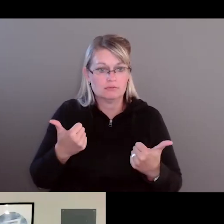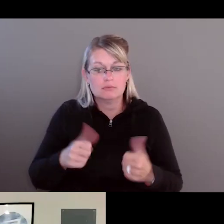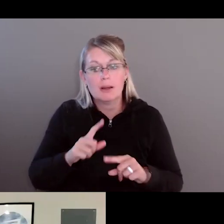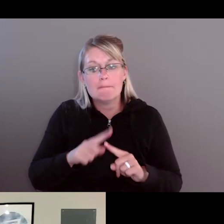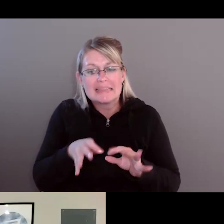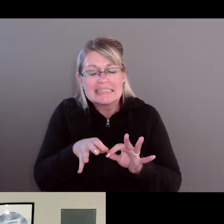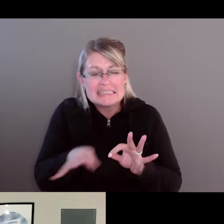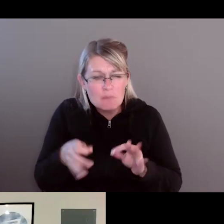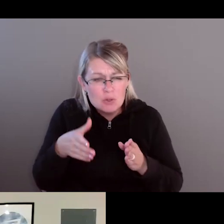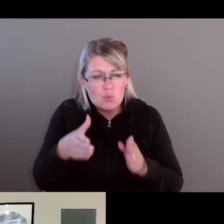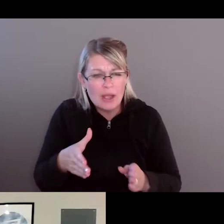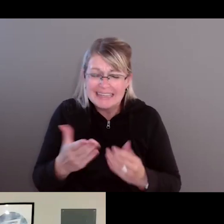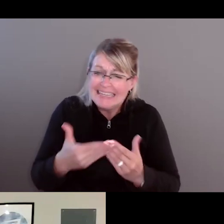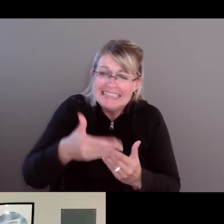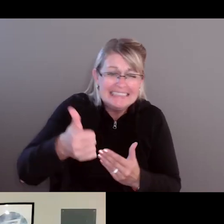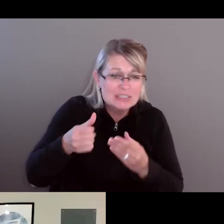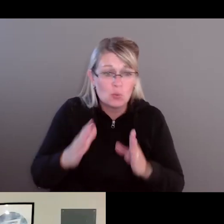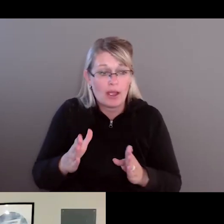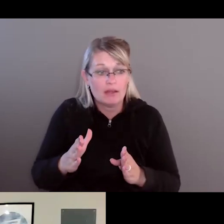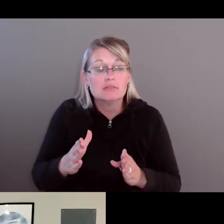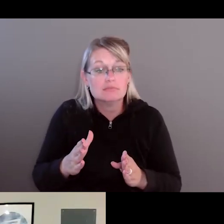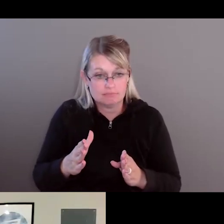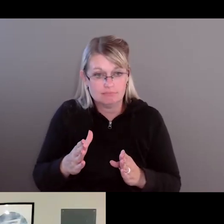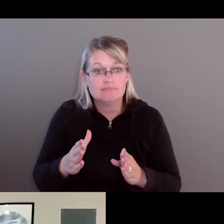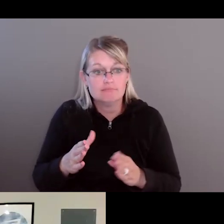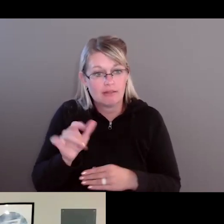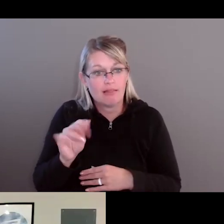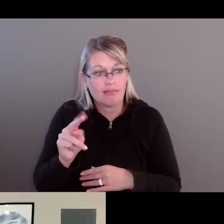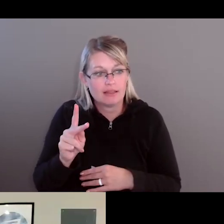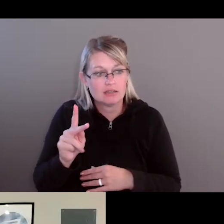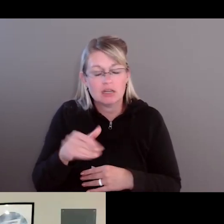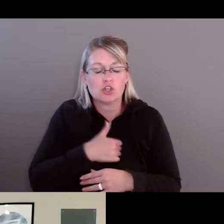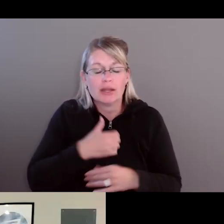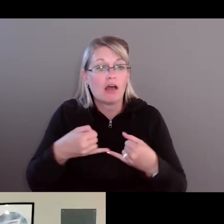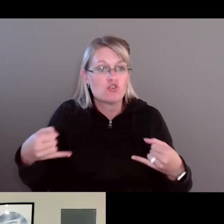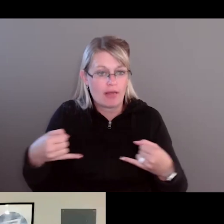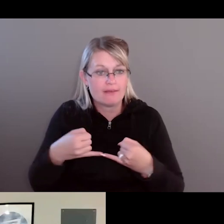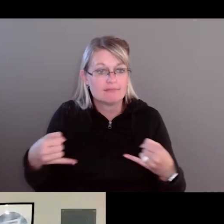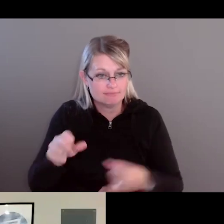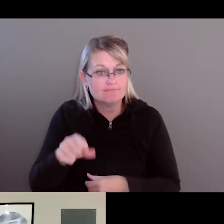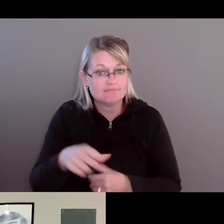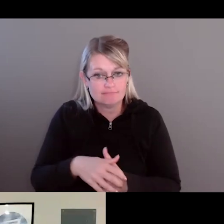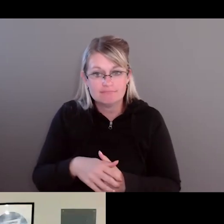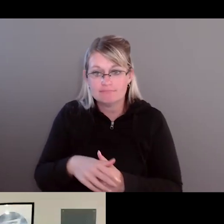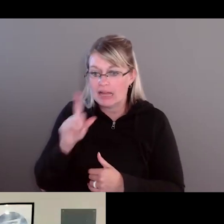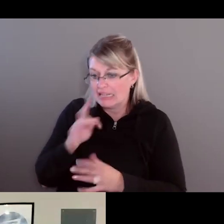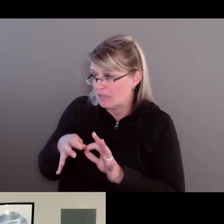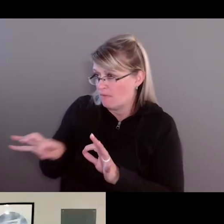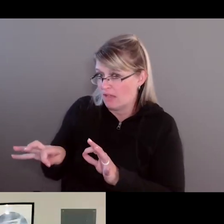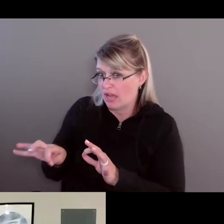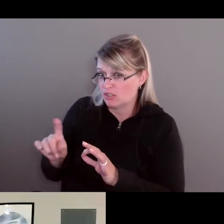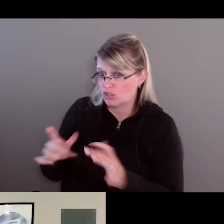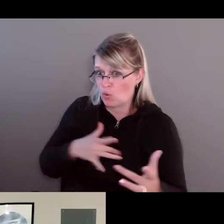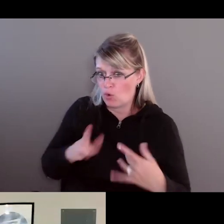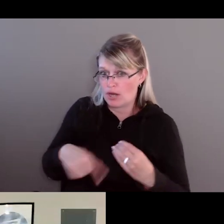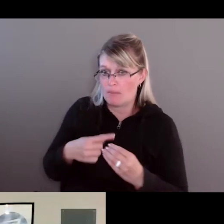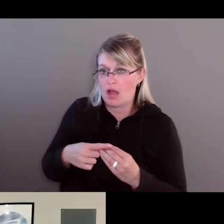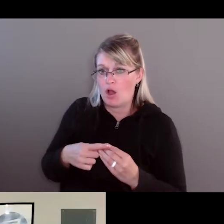way, the easiest way to do it, provide a link. >> It simplifies having to worry about the focus